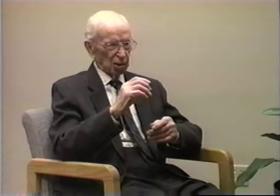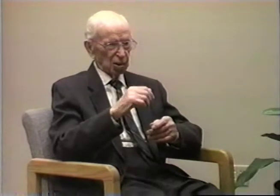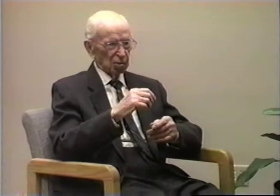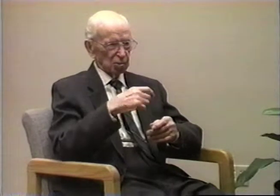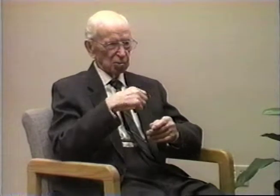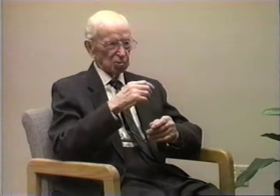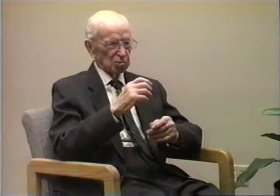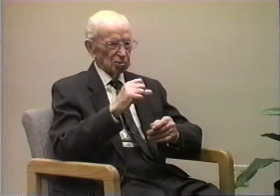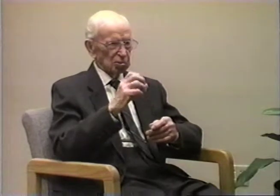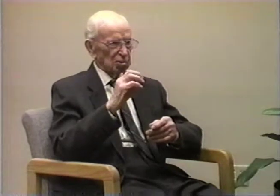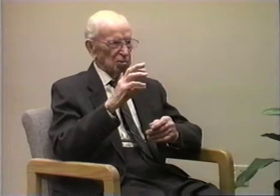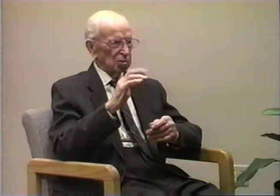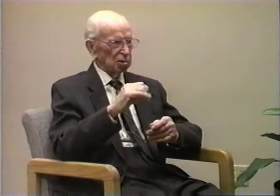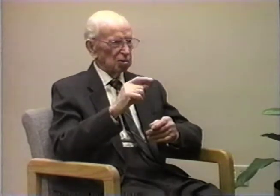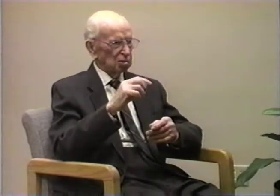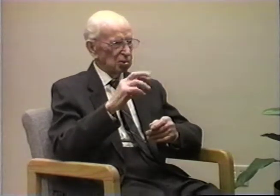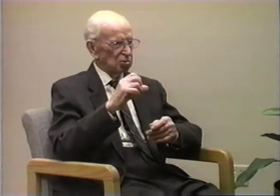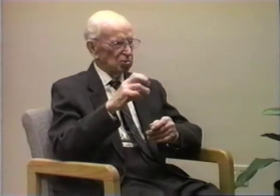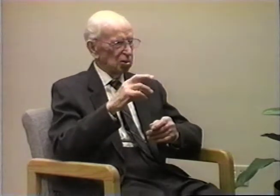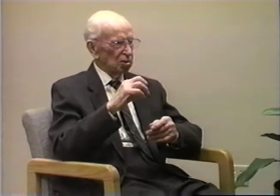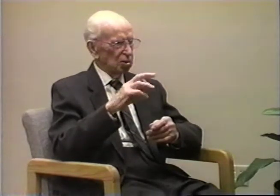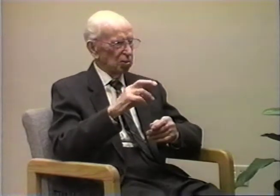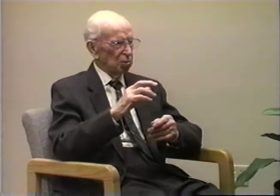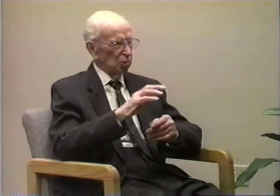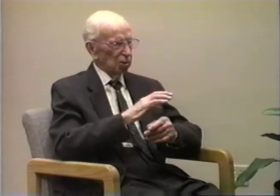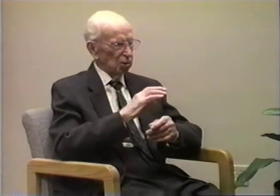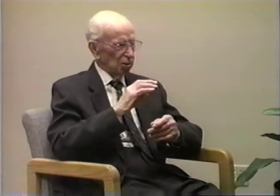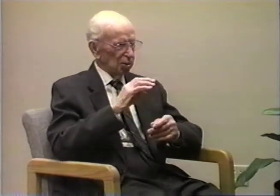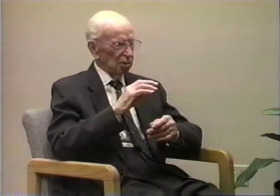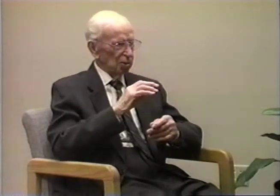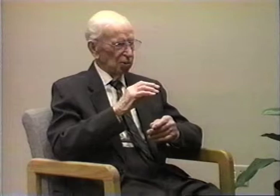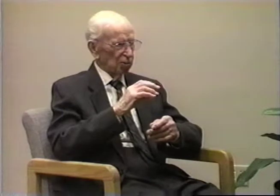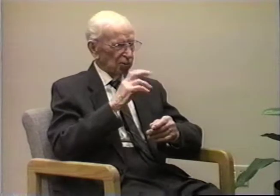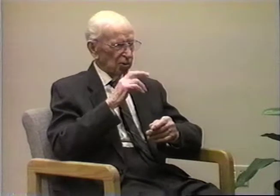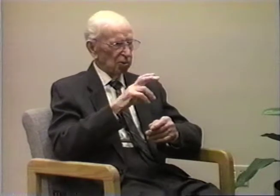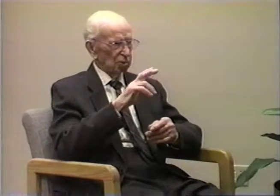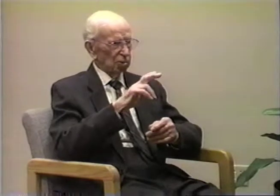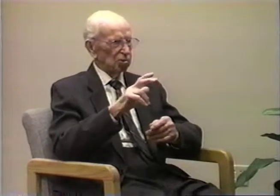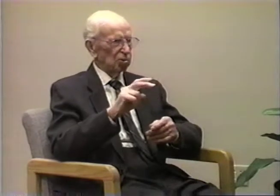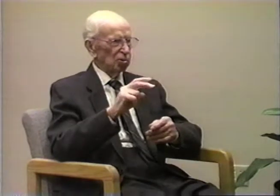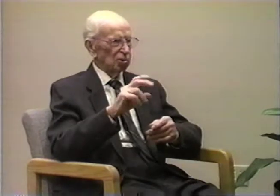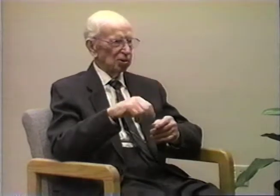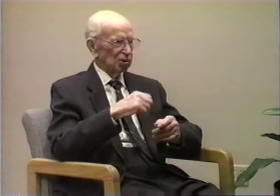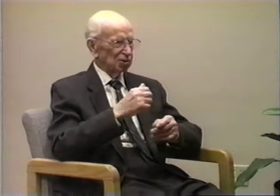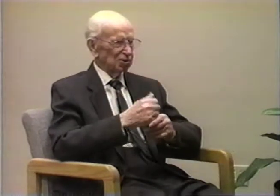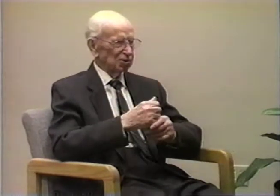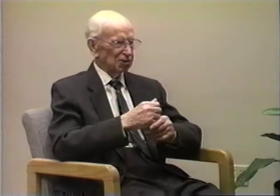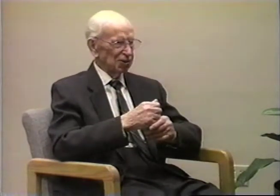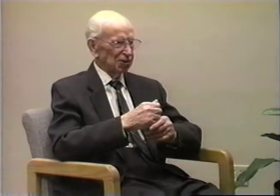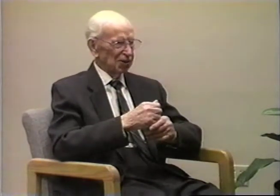I started to serve the board in 1950 as the Secretary/Treasurer,